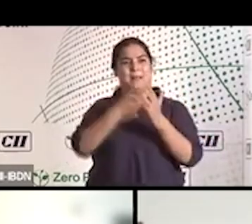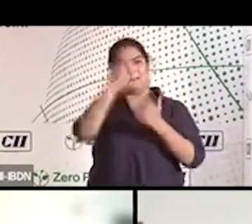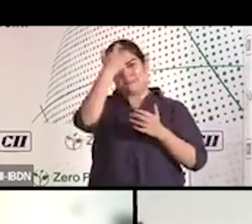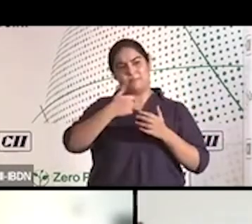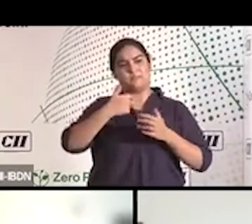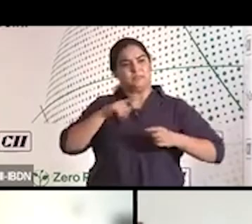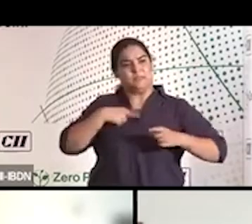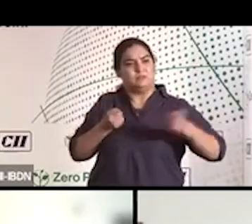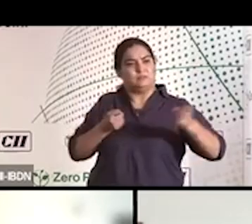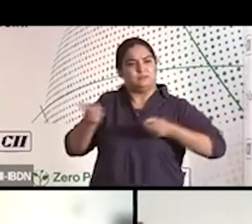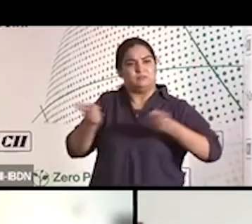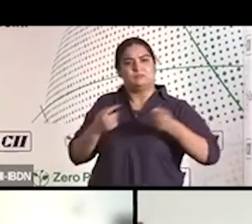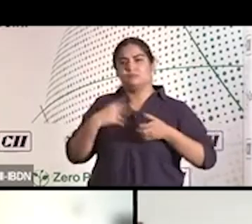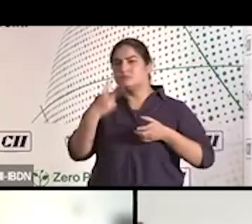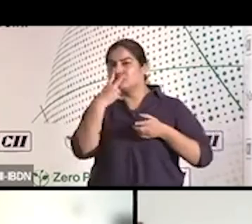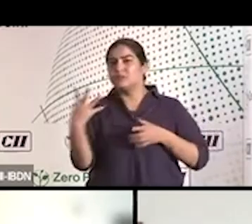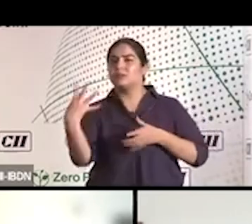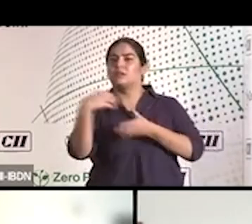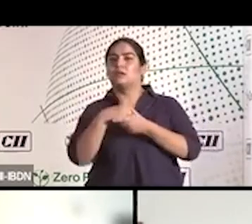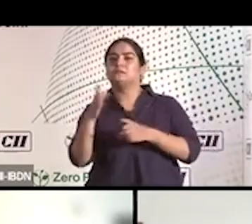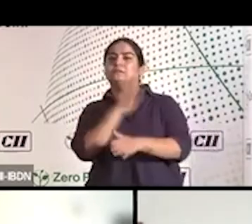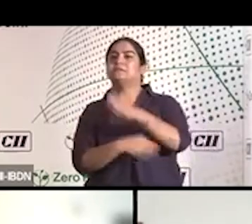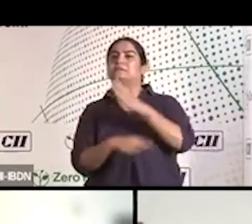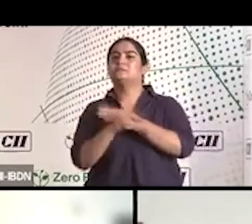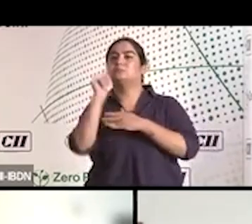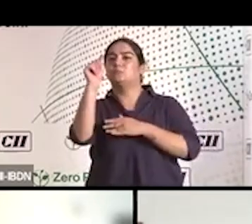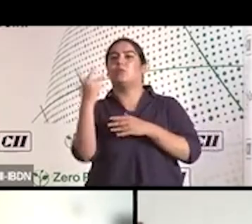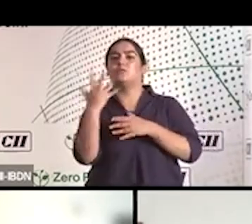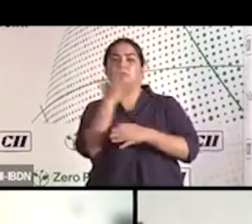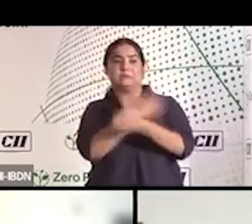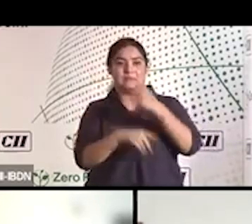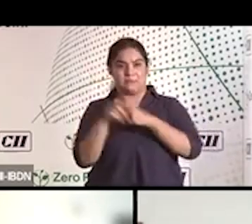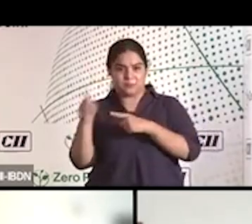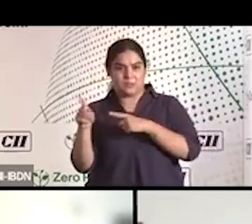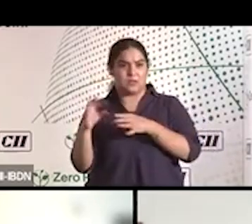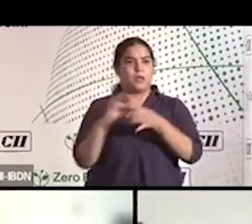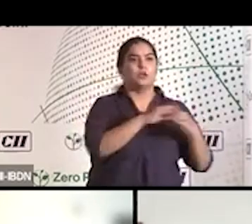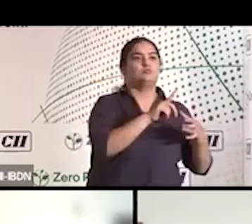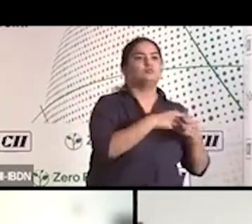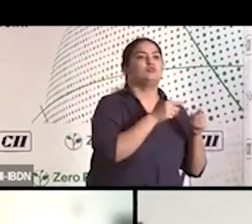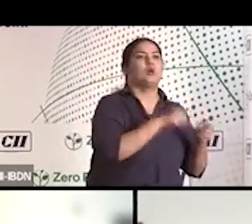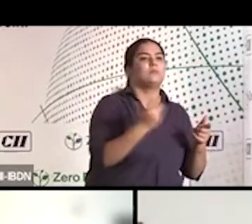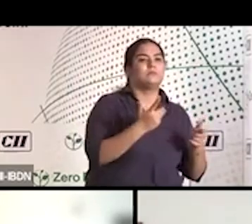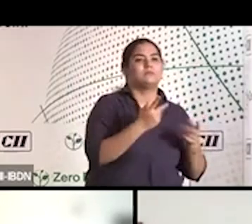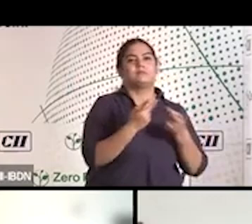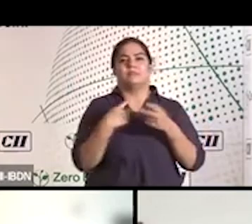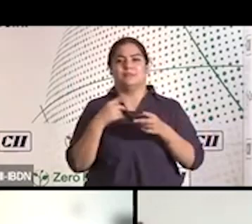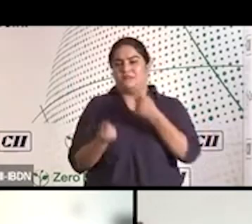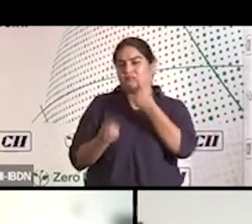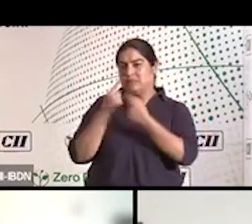Finding understanding that what type of disability fits in, what type of job. And then